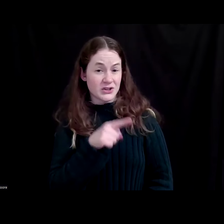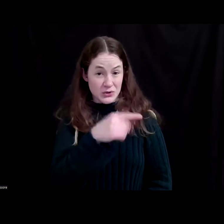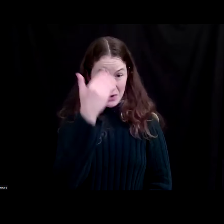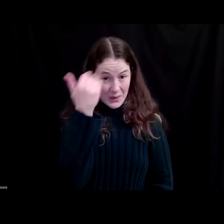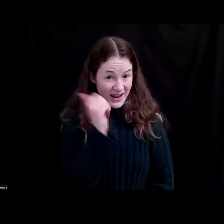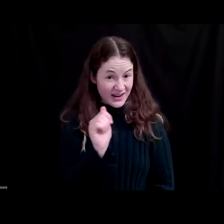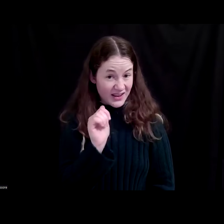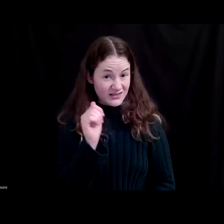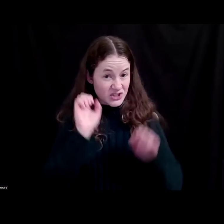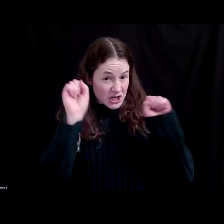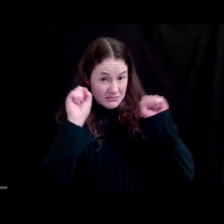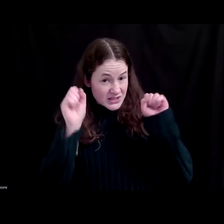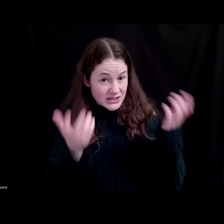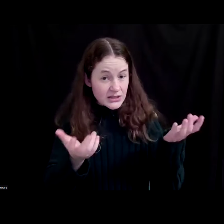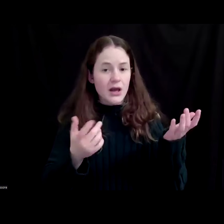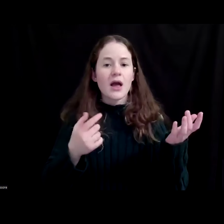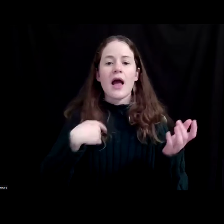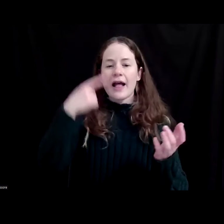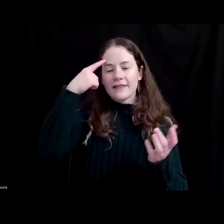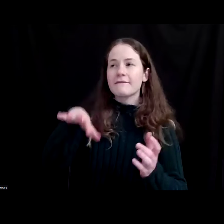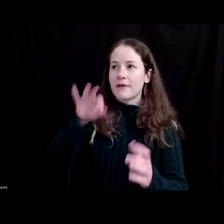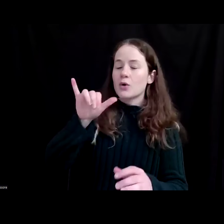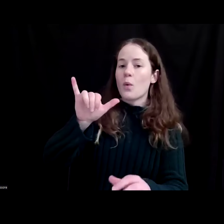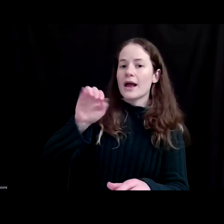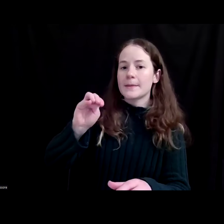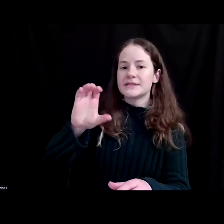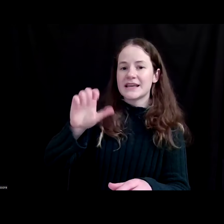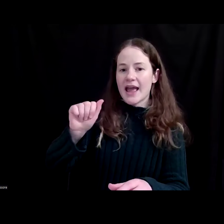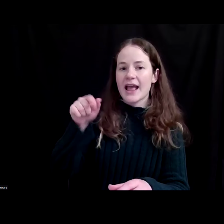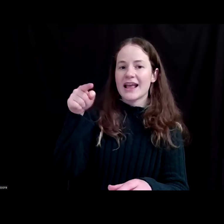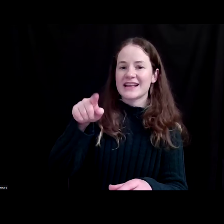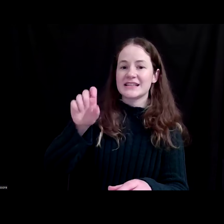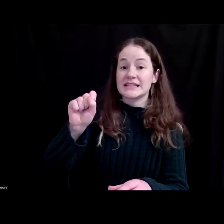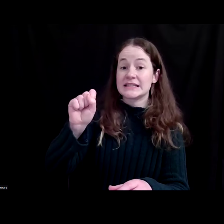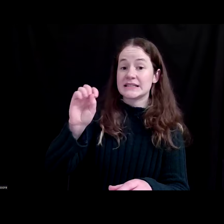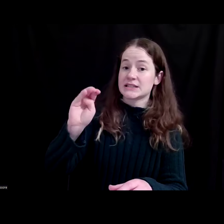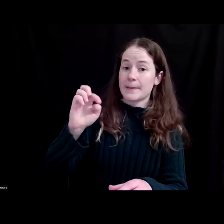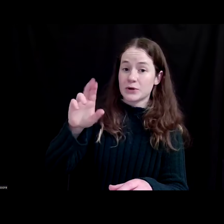that there's a YMC in Somerset that particularly advocated for the fact that they do this. Jonathan probably knows a